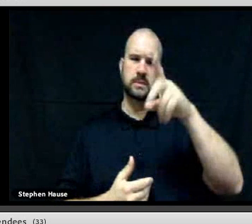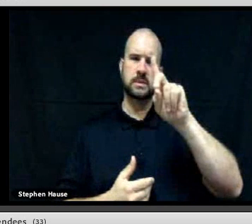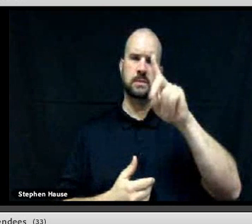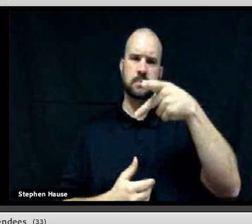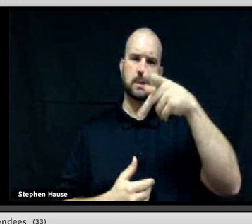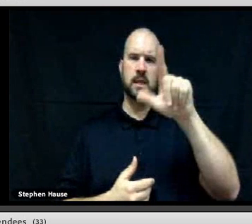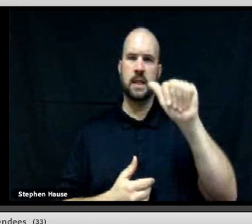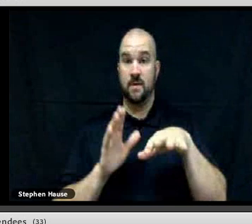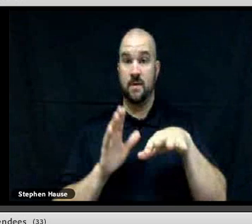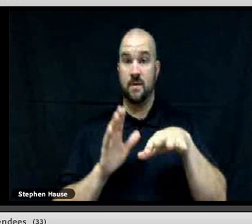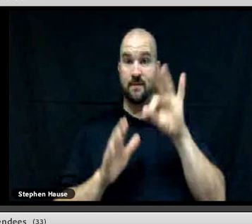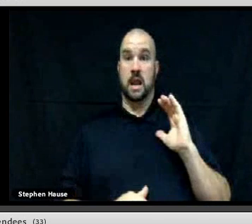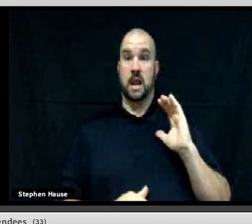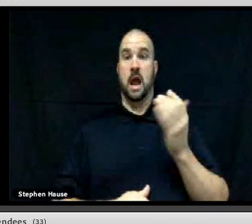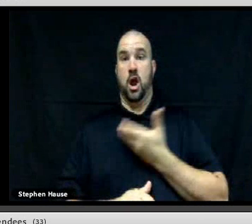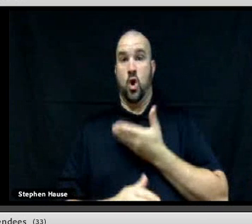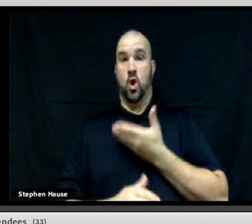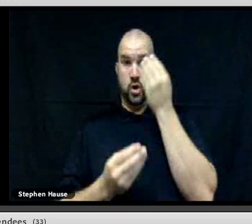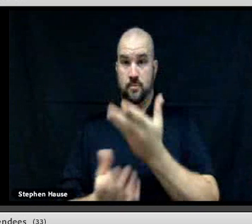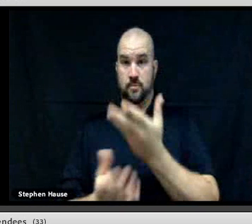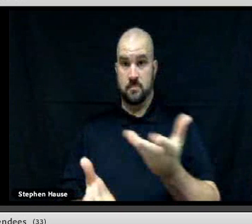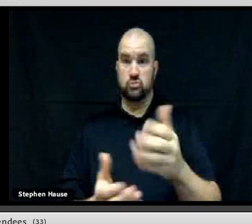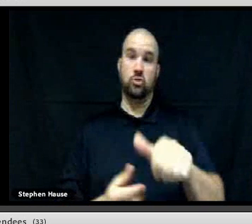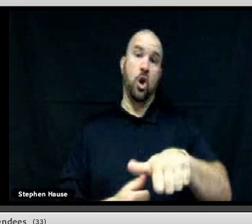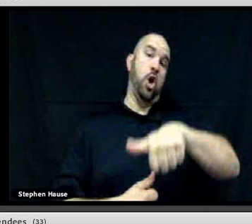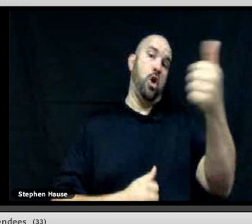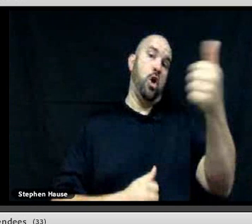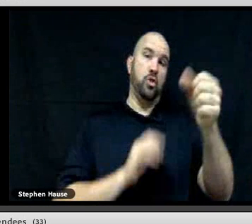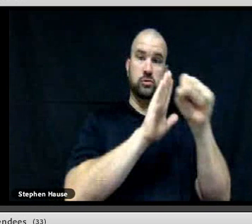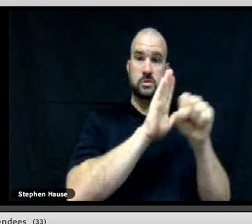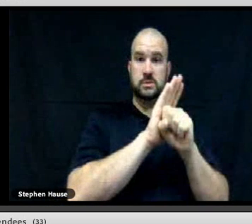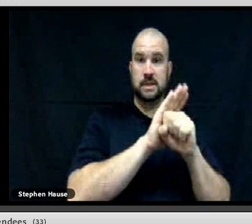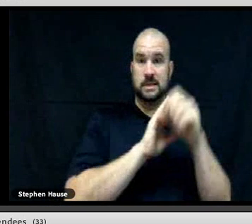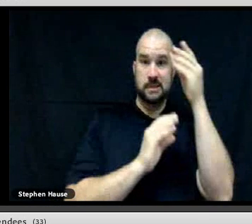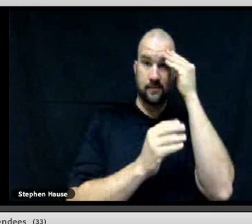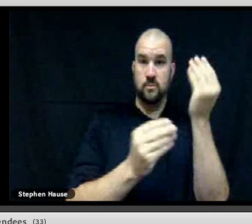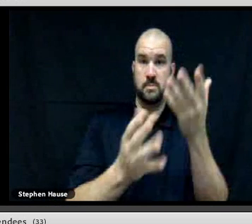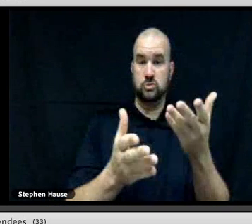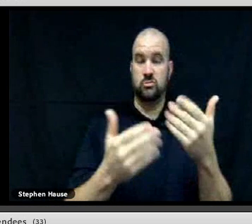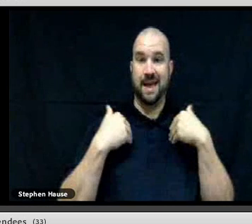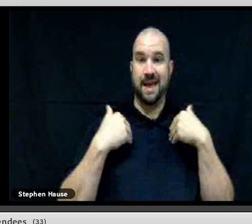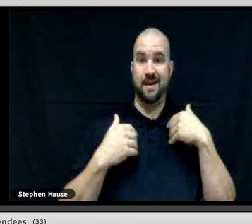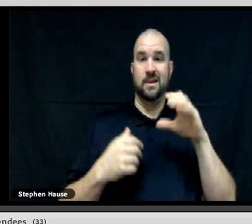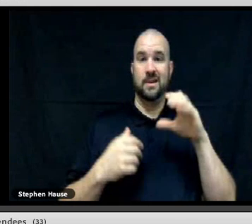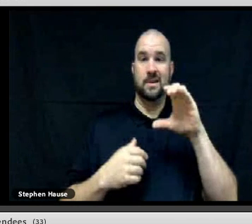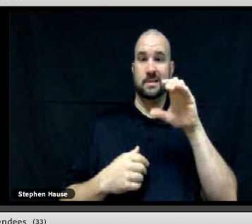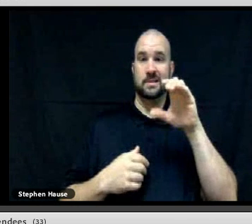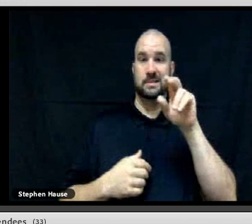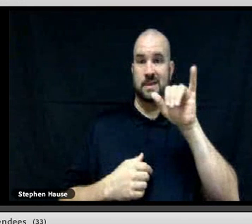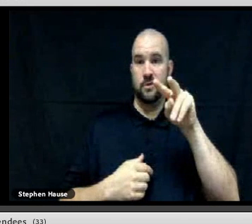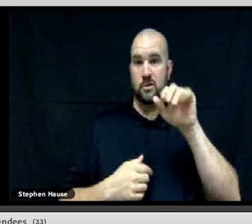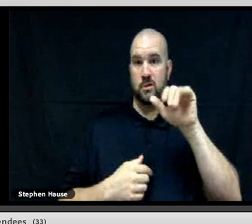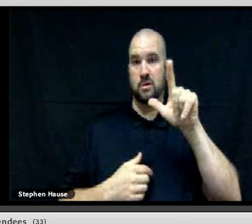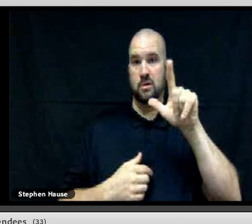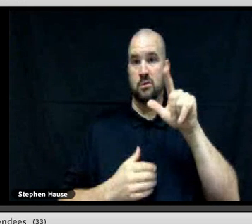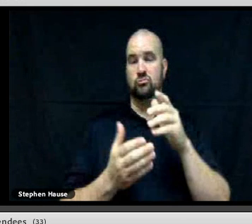who have Civil Rights, um, collections and puts them all together so that it tells a better story